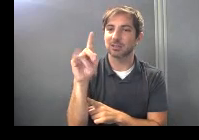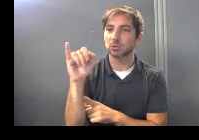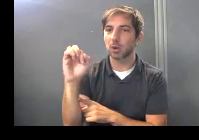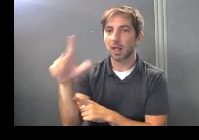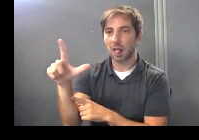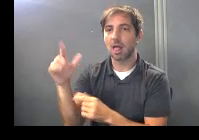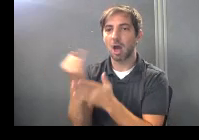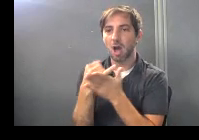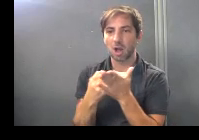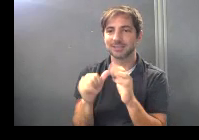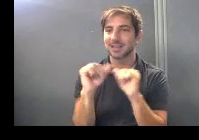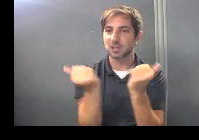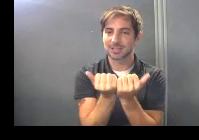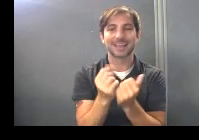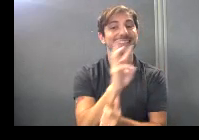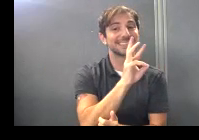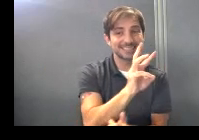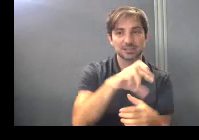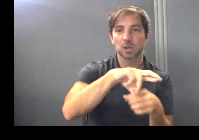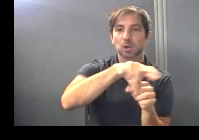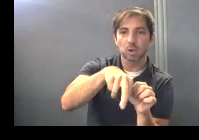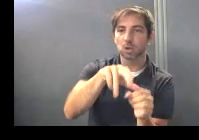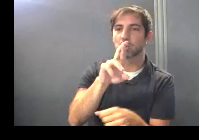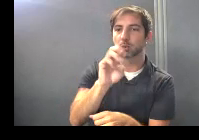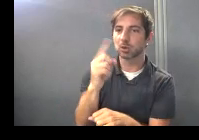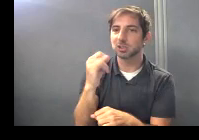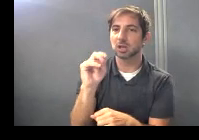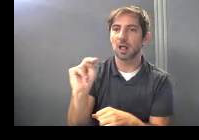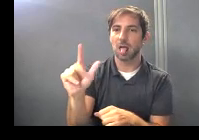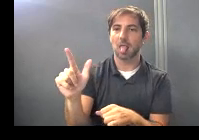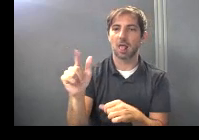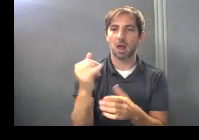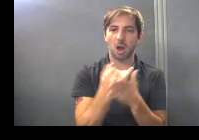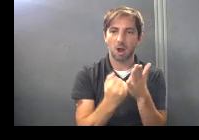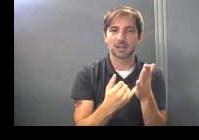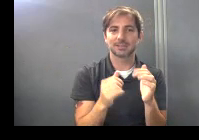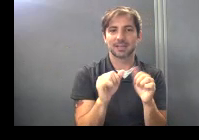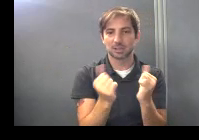AGENCIES AND SIX REGIONAL ART ORGANIZATIONS. EACH ONE HAS AN ACCESSIBILITY COORDINATOR.